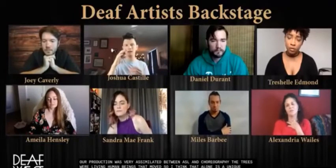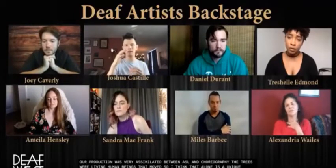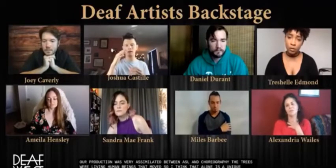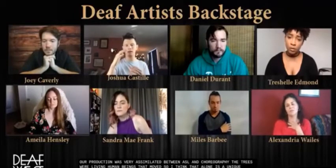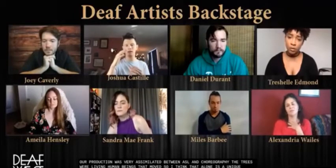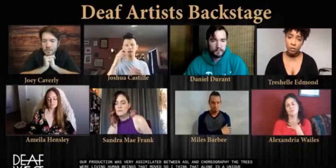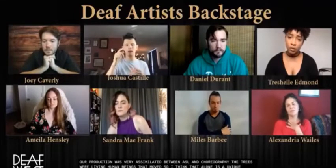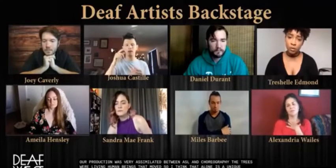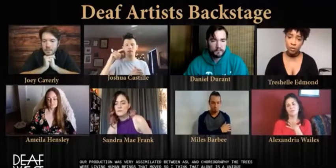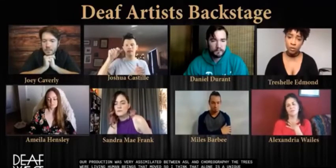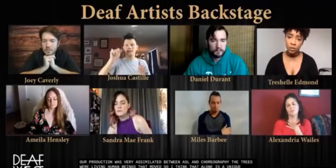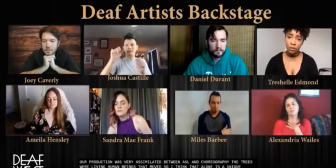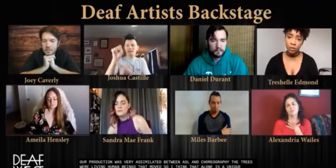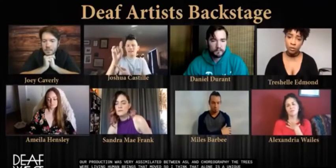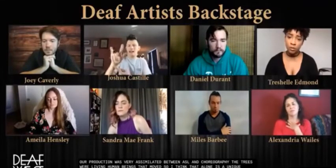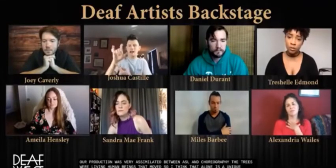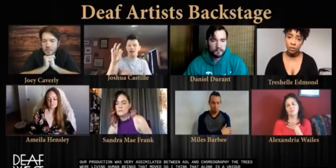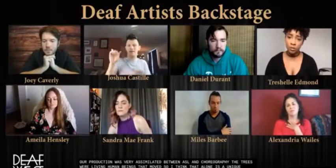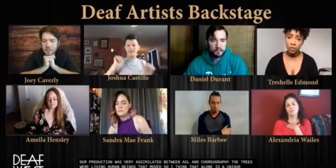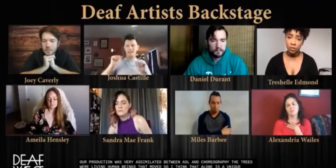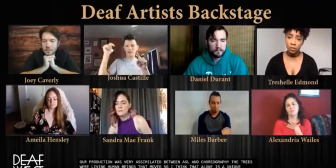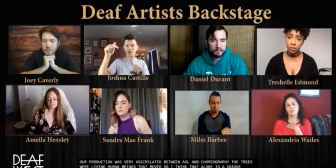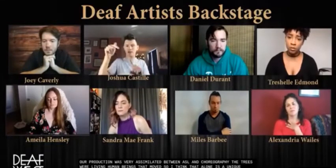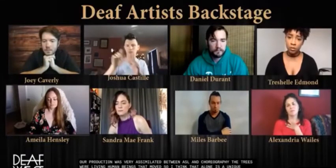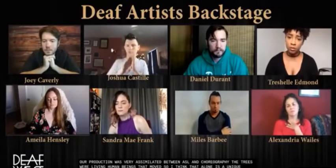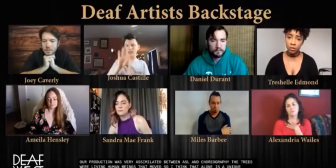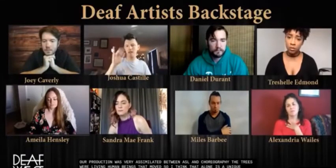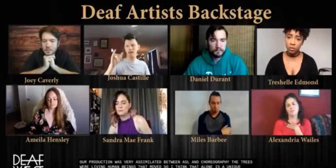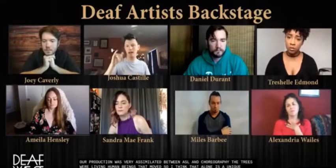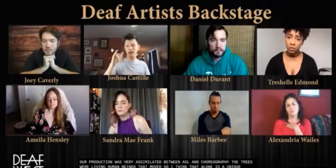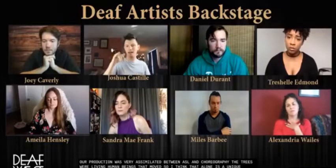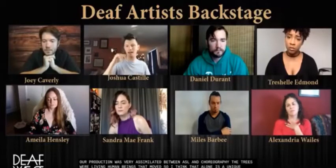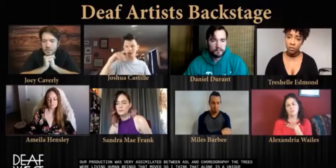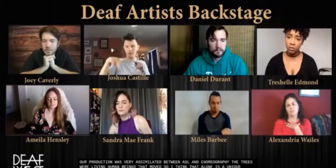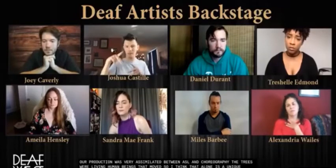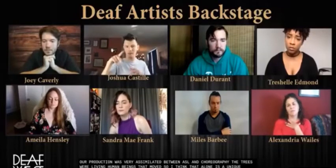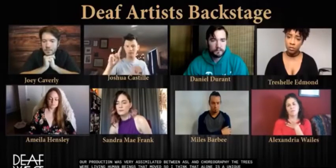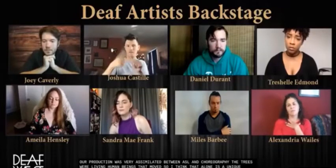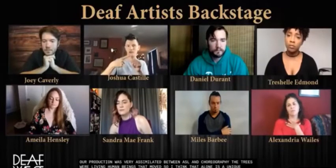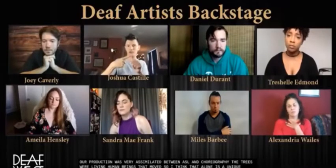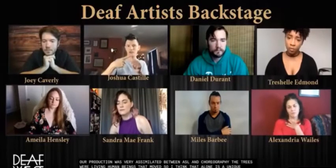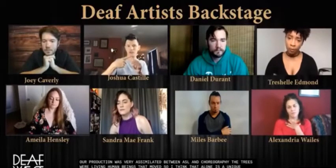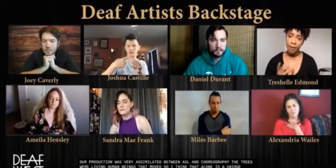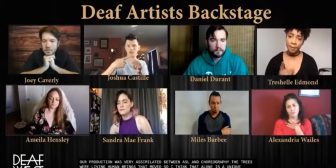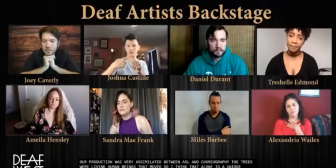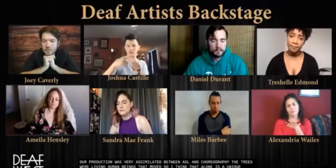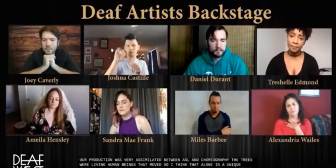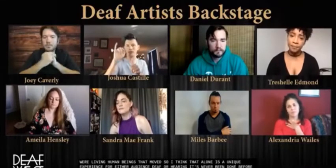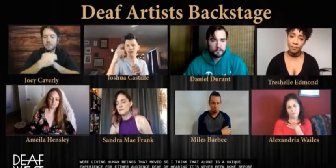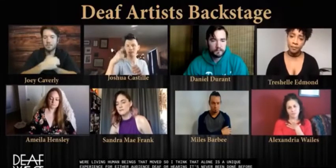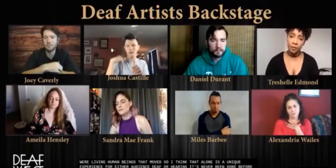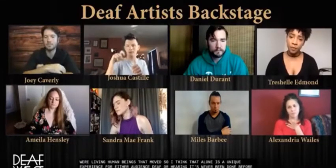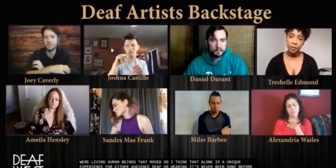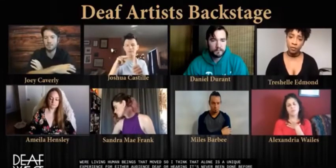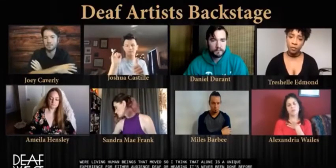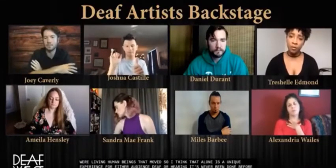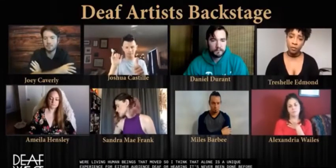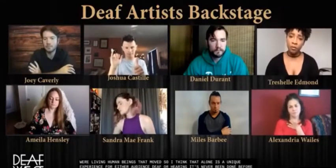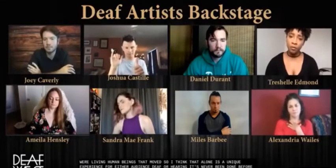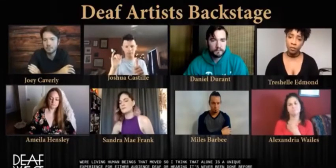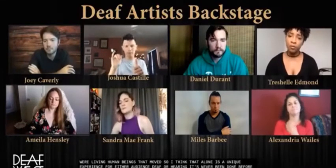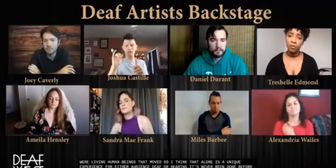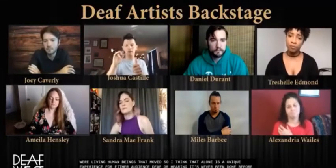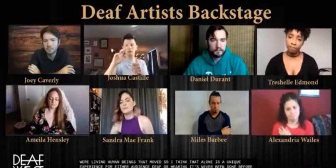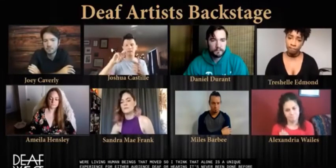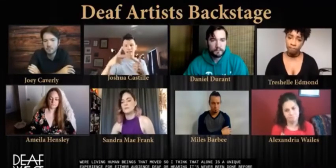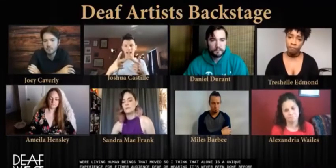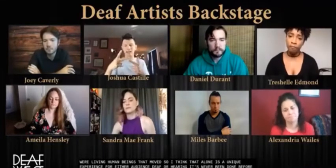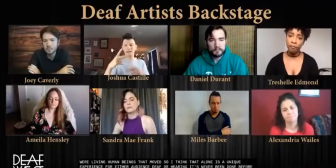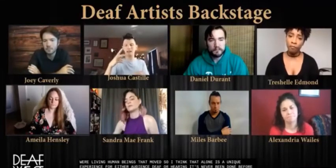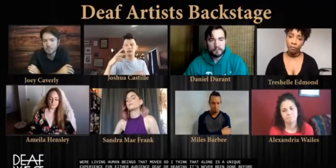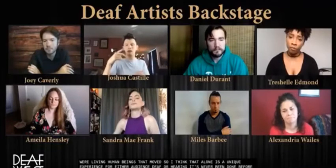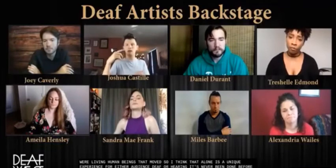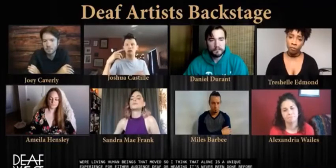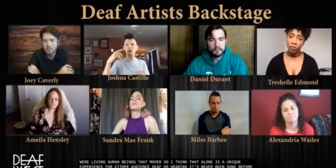Which is talking about is this was a show that was written and intended to be for an